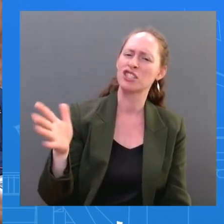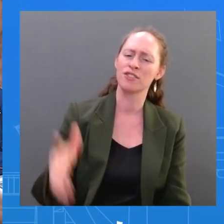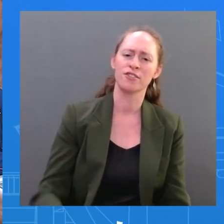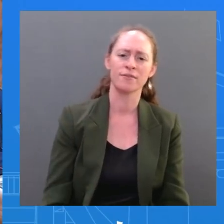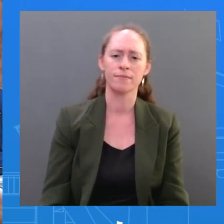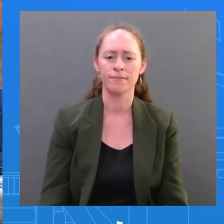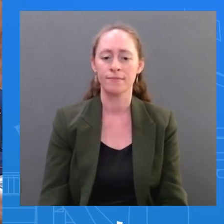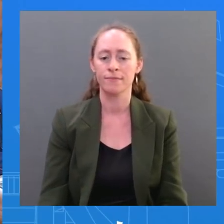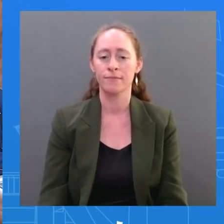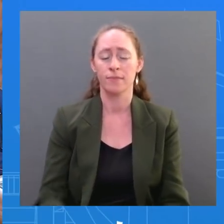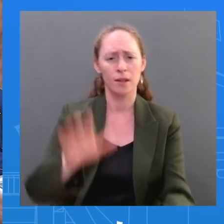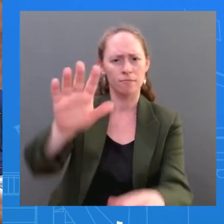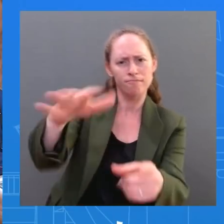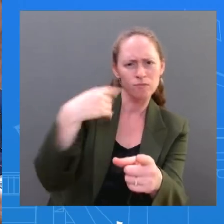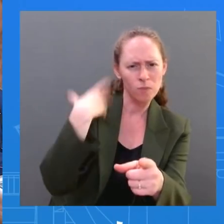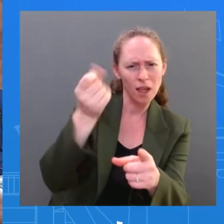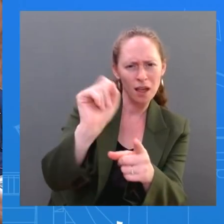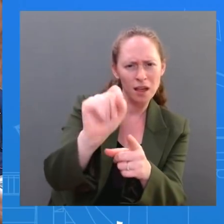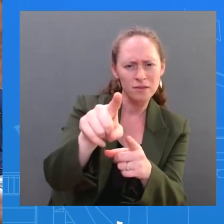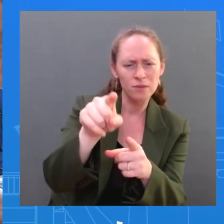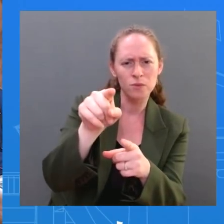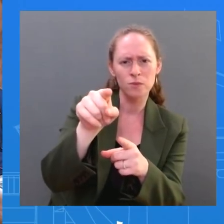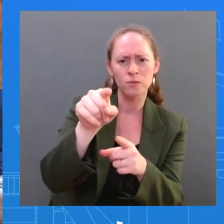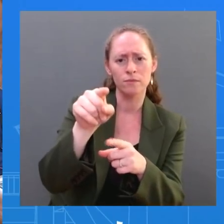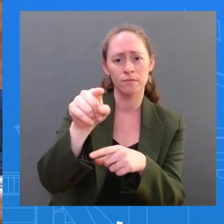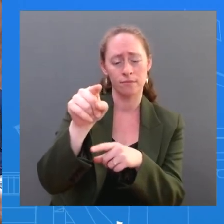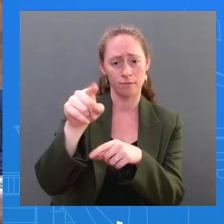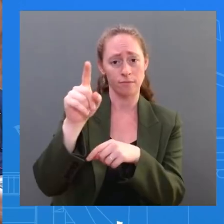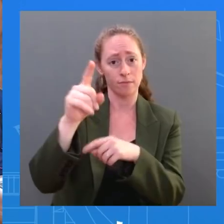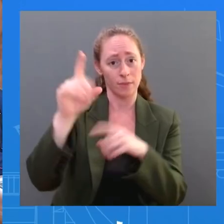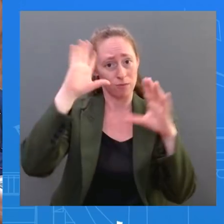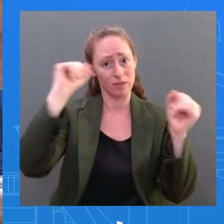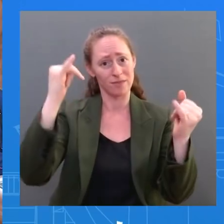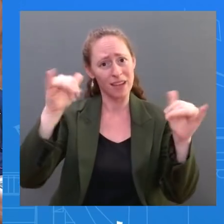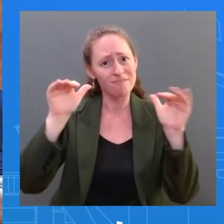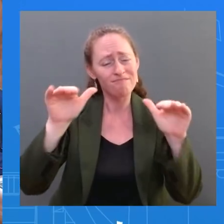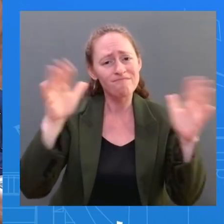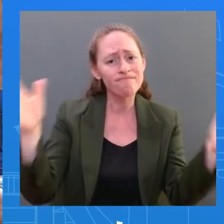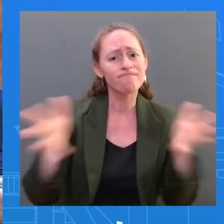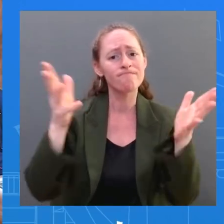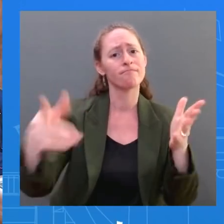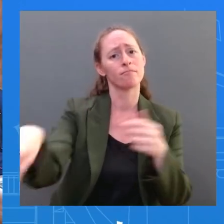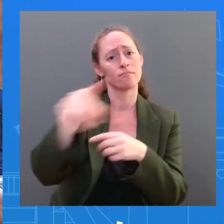"If you want to change the rights for women, you have to show up at the ballot box." Does that suggest that, with this order,